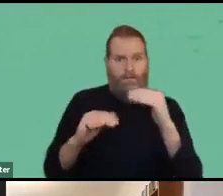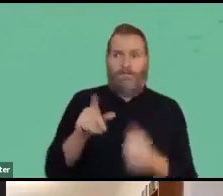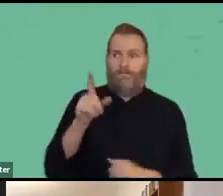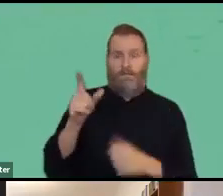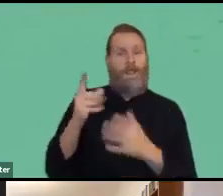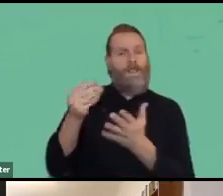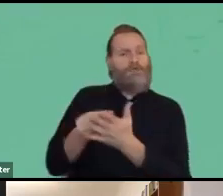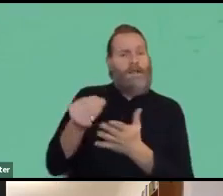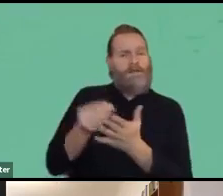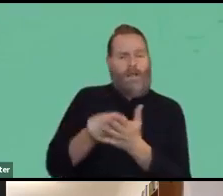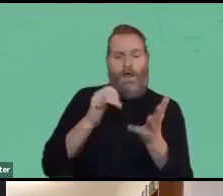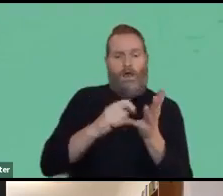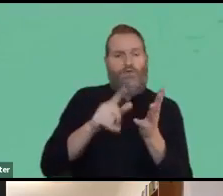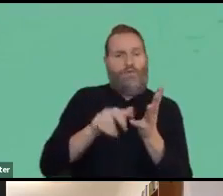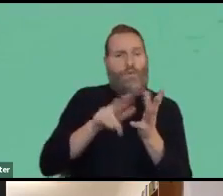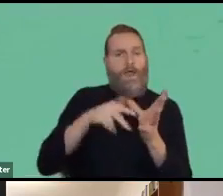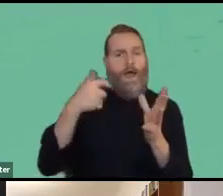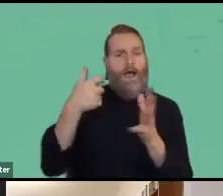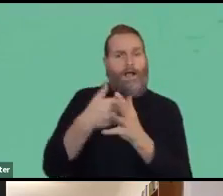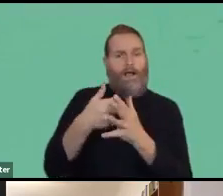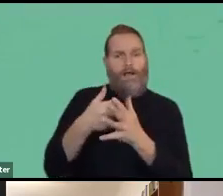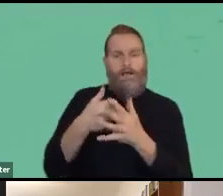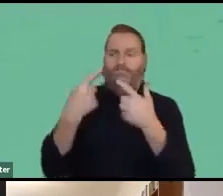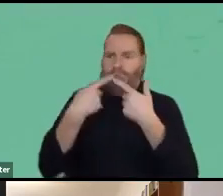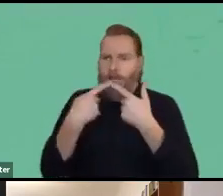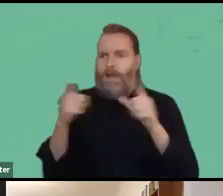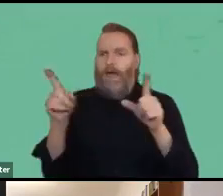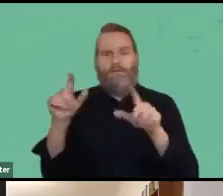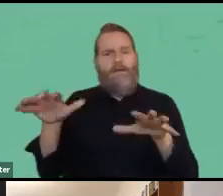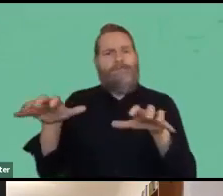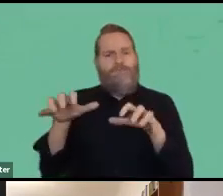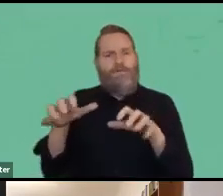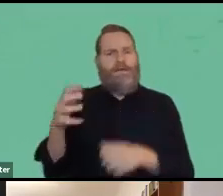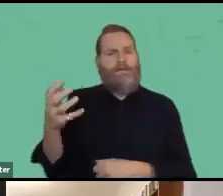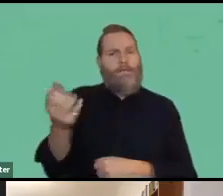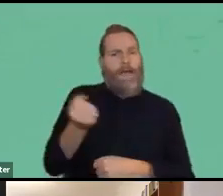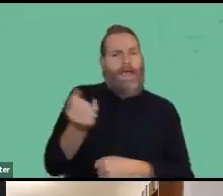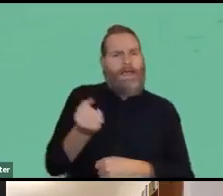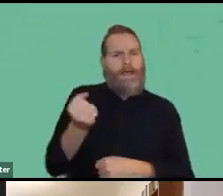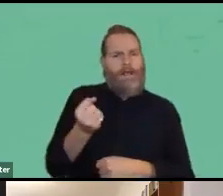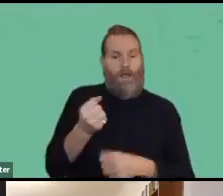signatures on our petition went through the roof and and we very quickly hit the hundred thousand